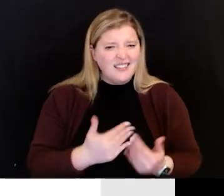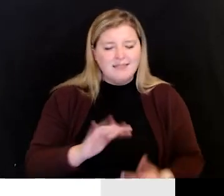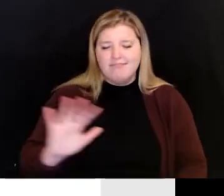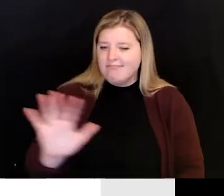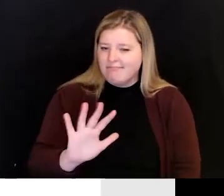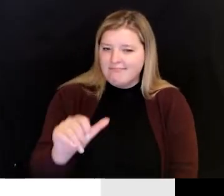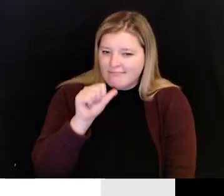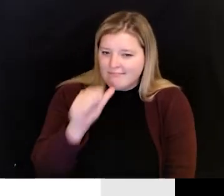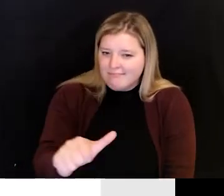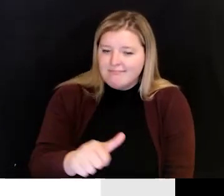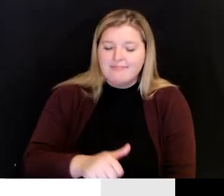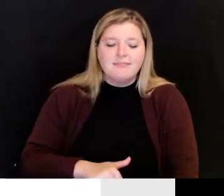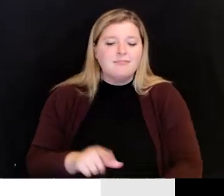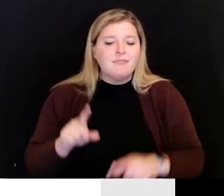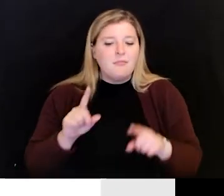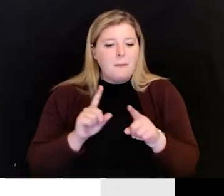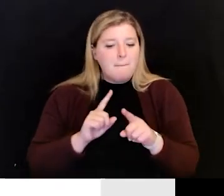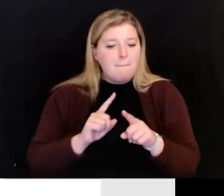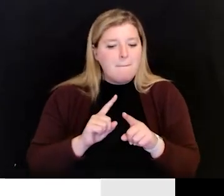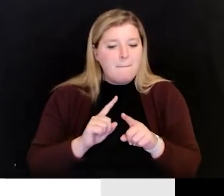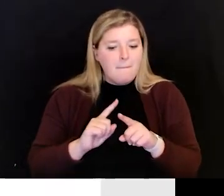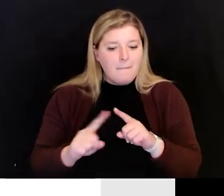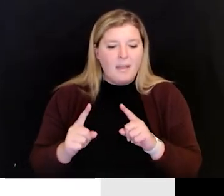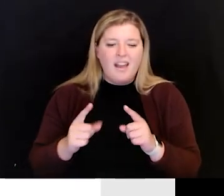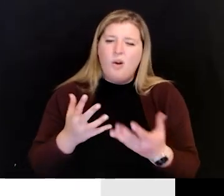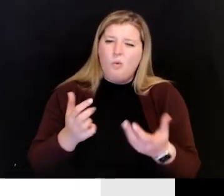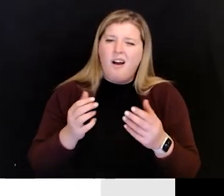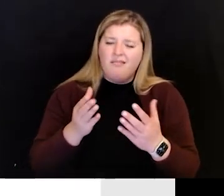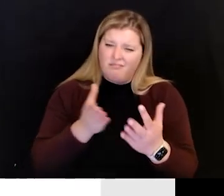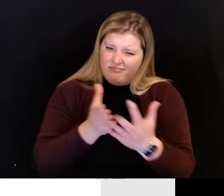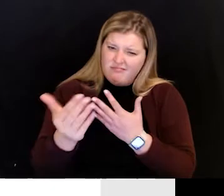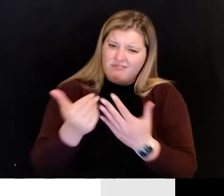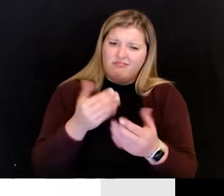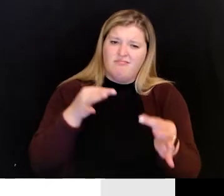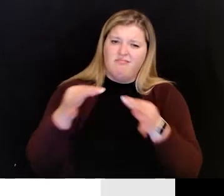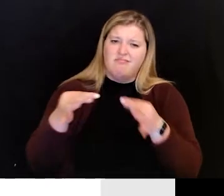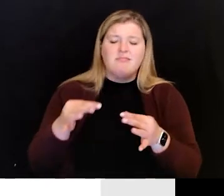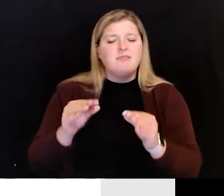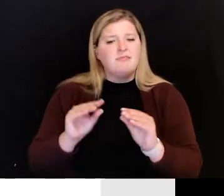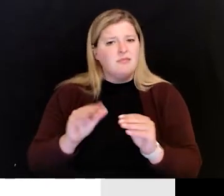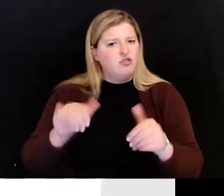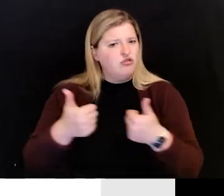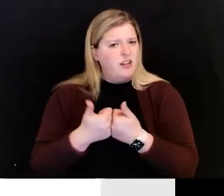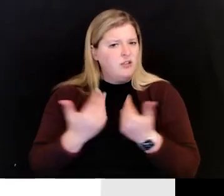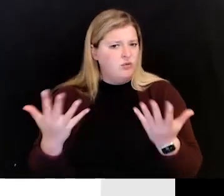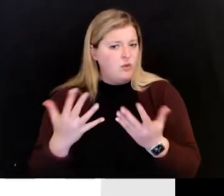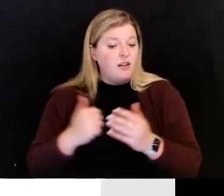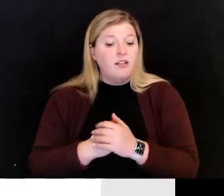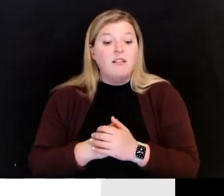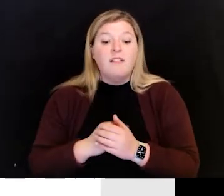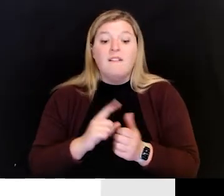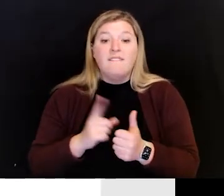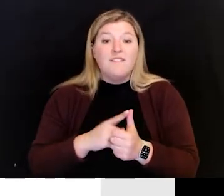But we want to be really open with what those challenges were. The first thing was, by far, just the learning curve.